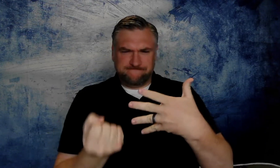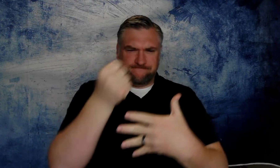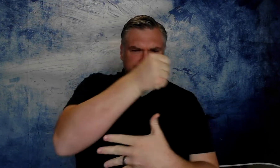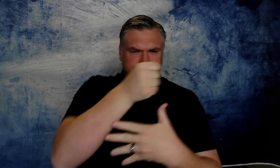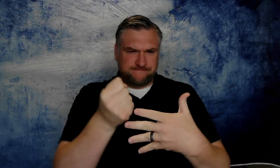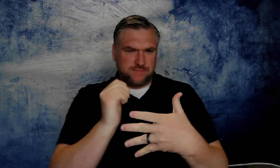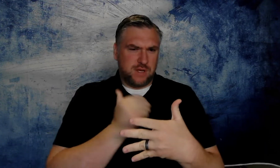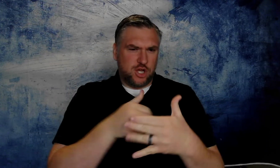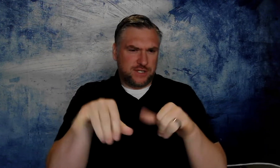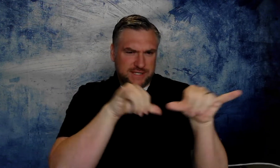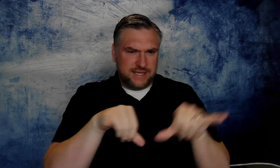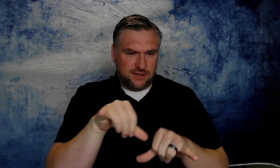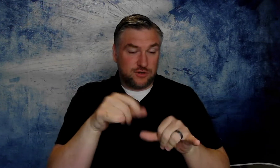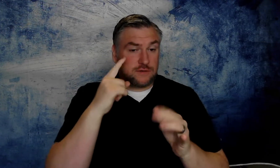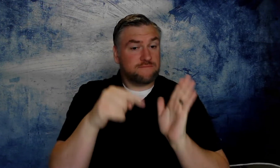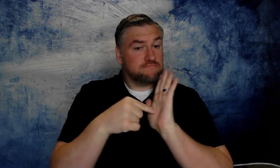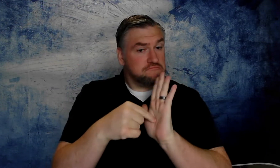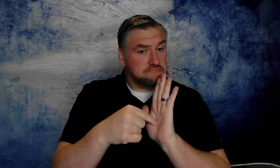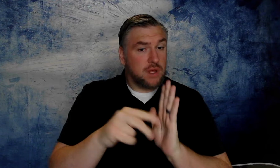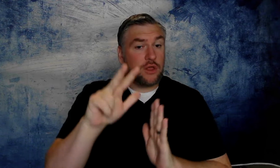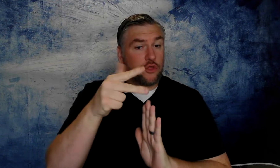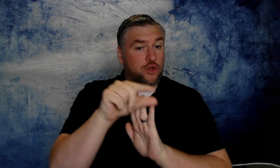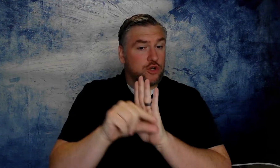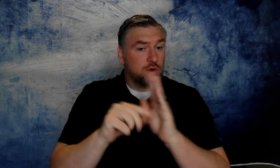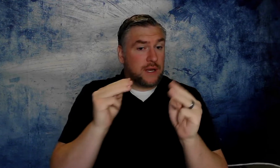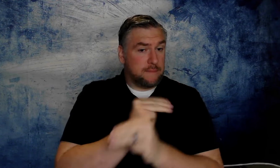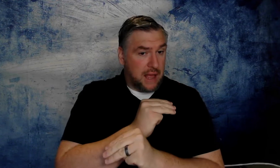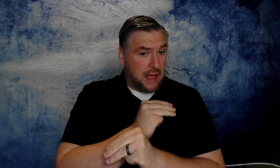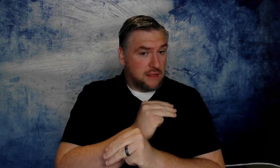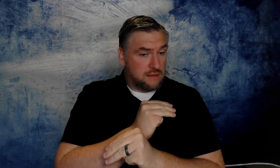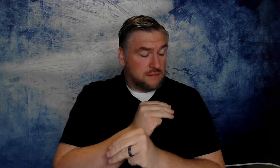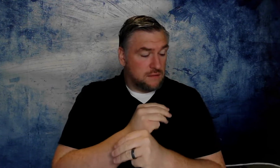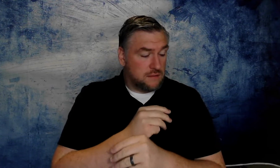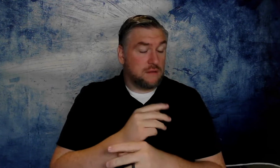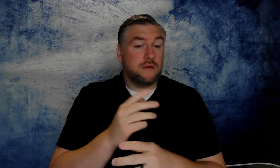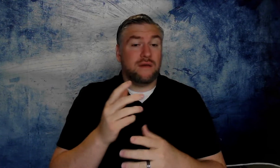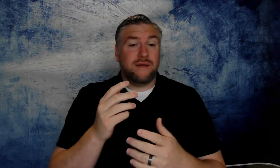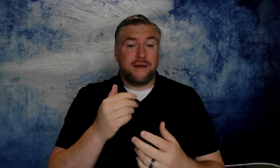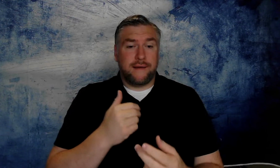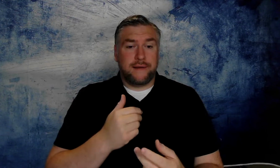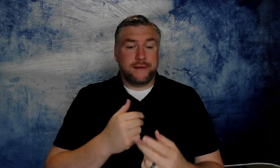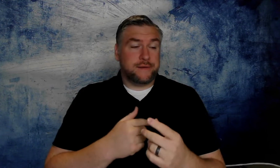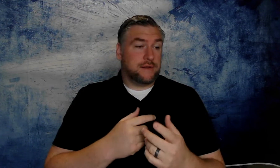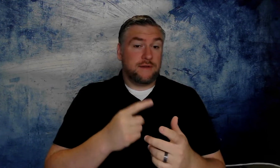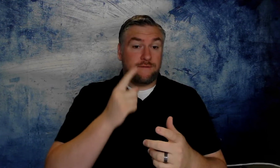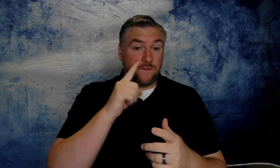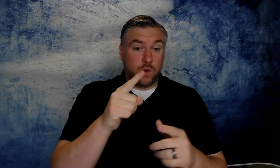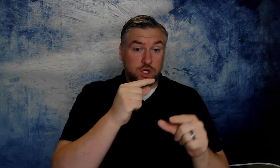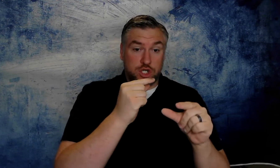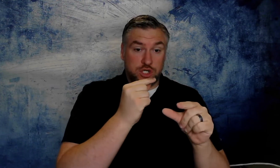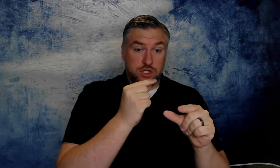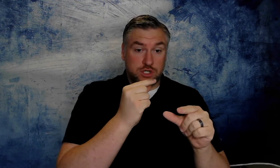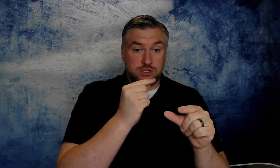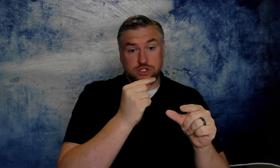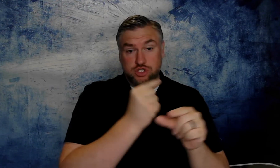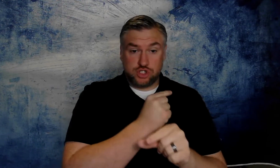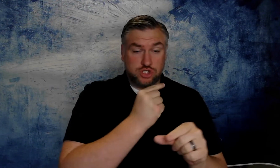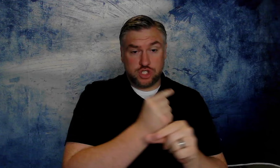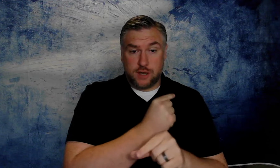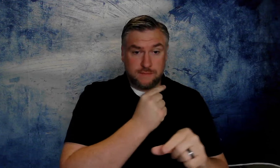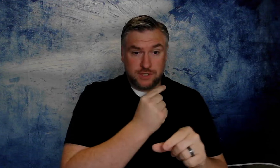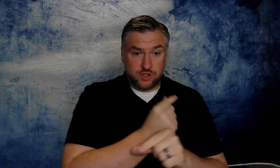then prioritize our standards. For example, if they're in third grade math for geometry